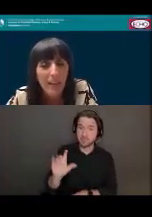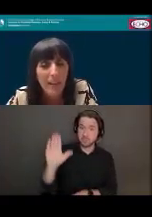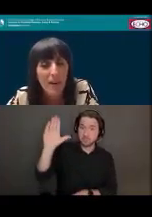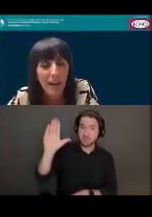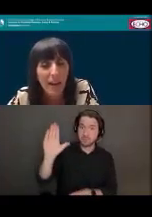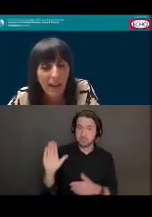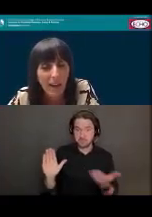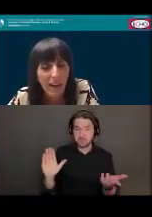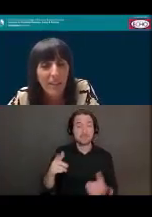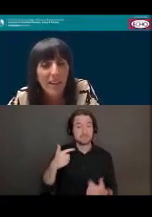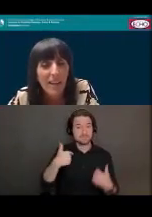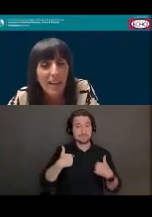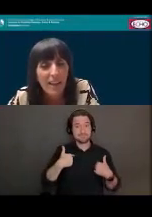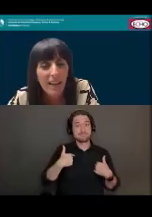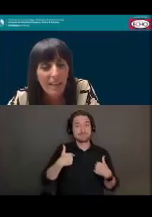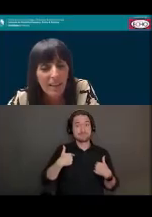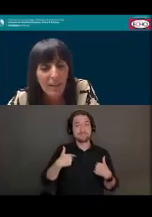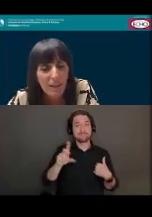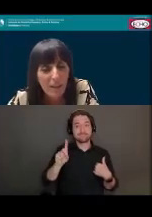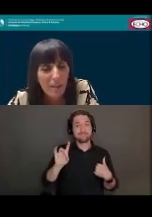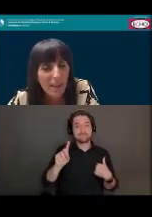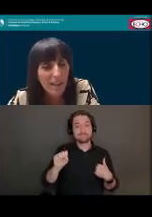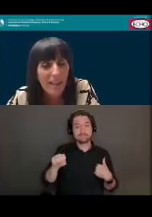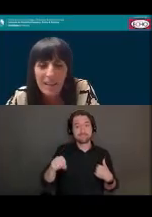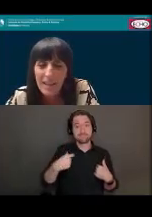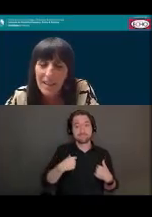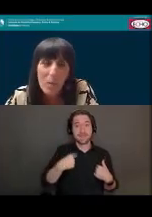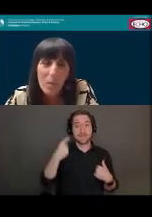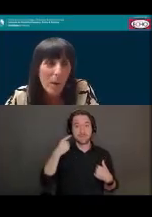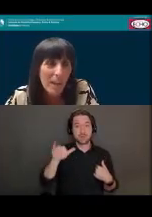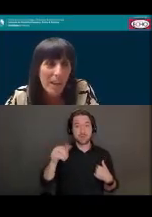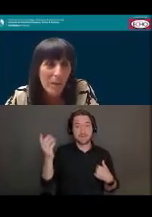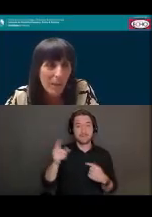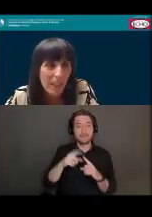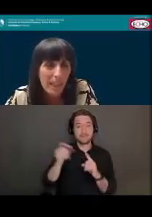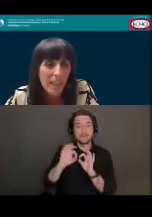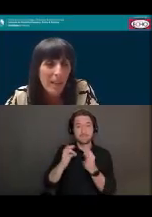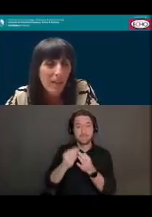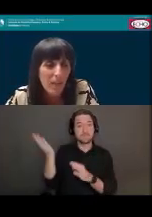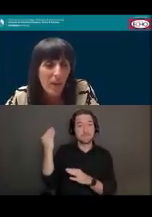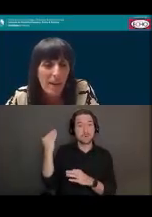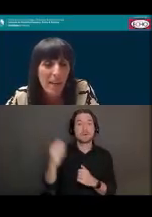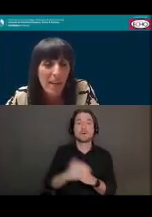I know I have. And some of the things that we can reframe that